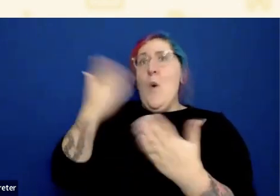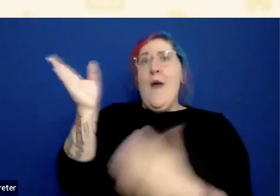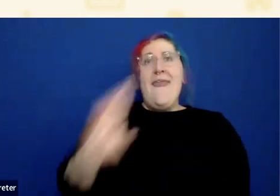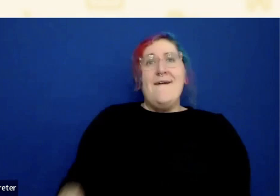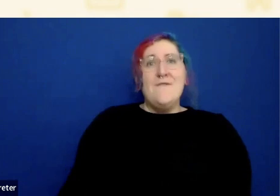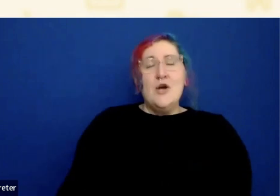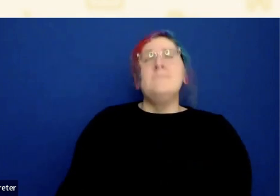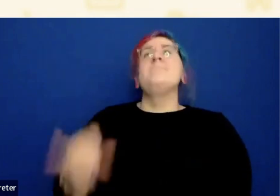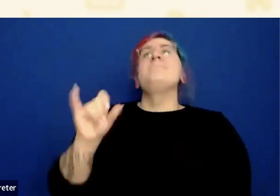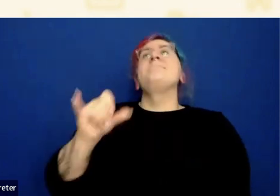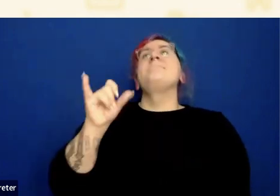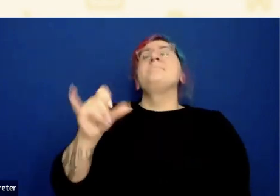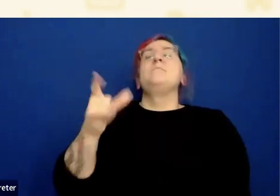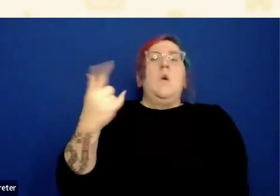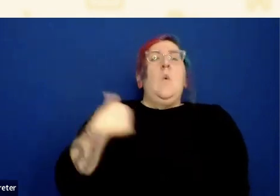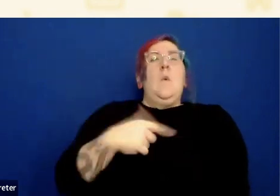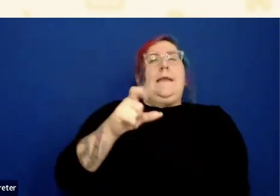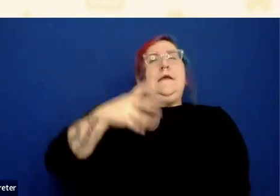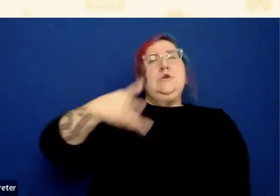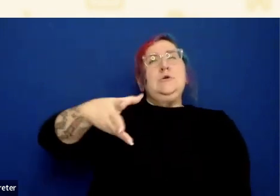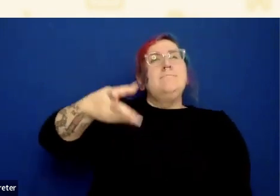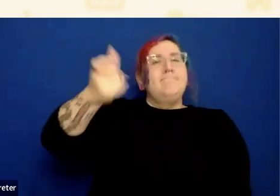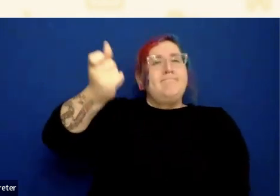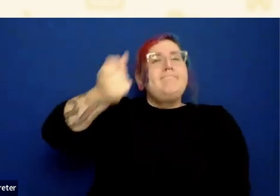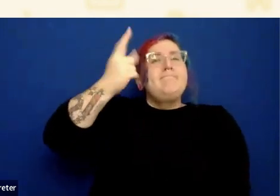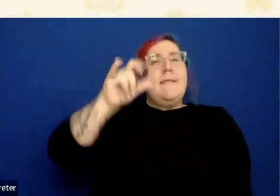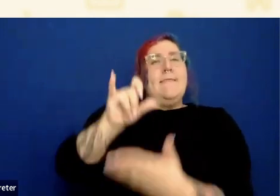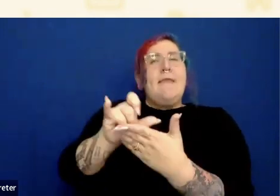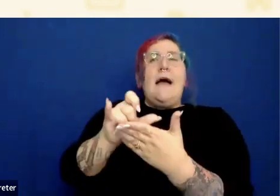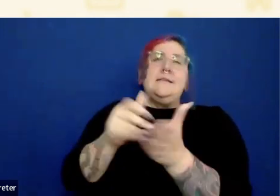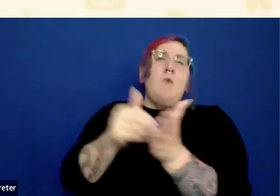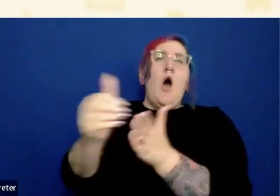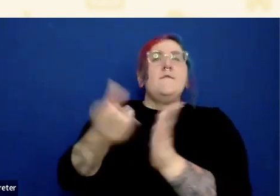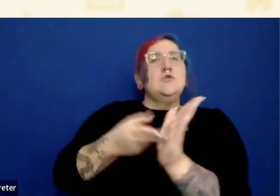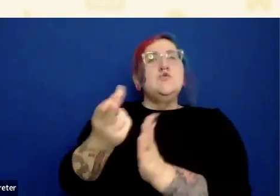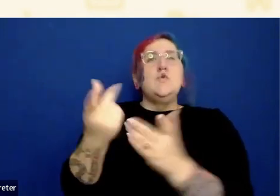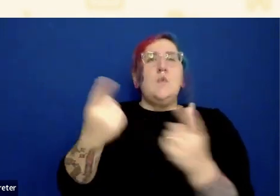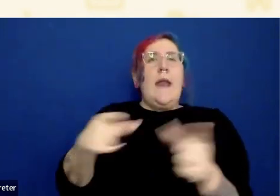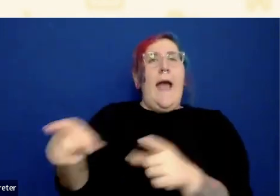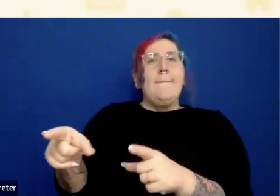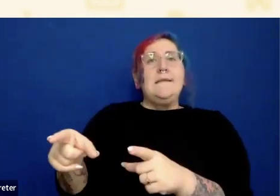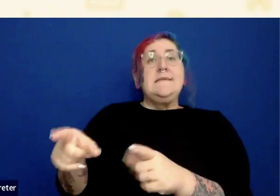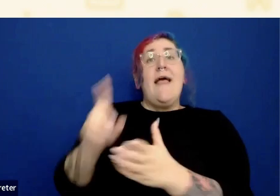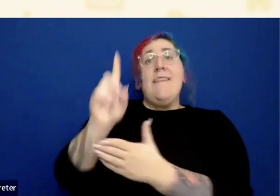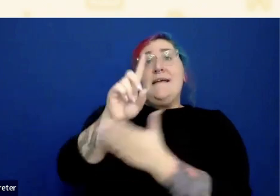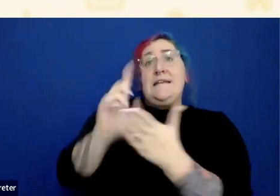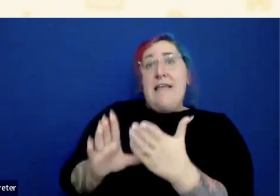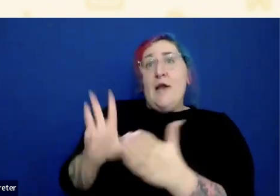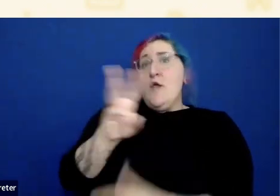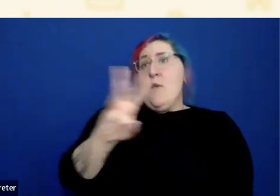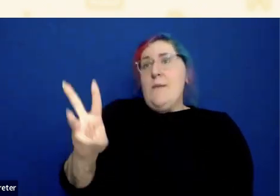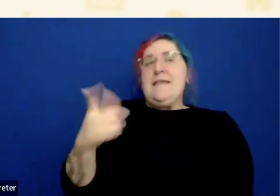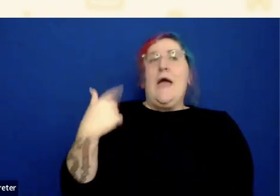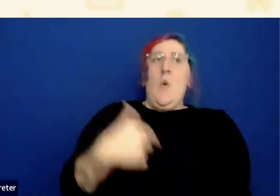Let's just accept that as a truth because we are the largest minority but we're not everywhere.